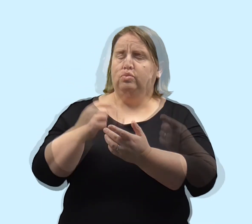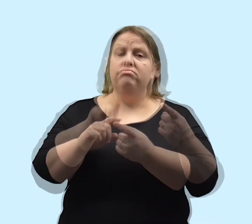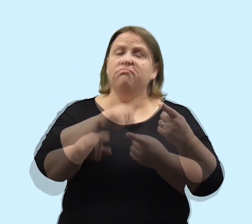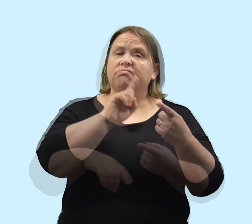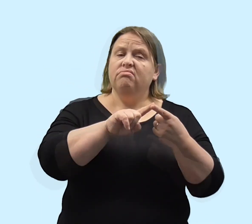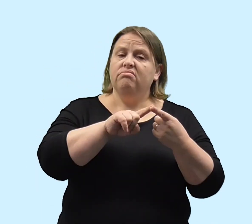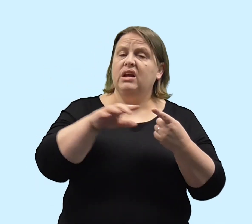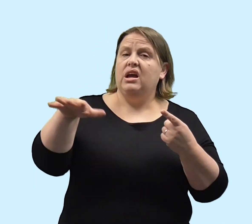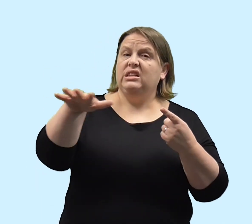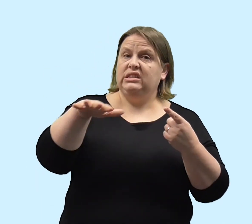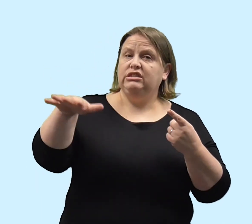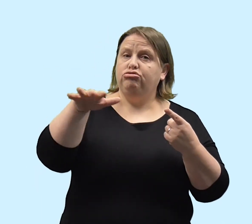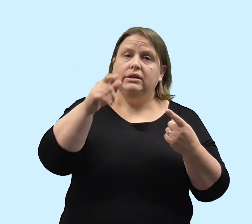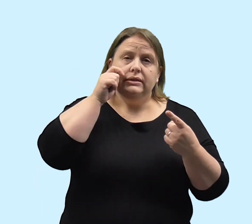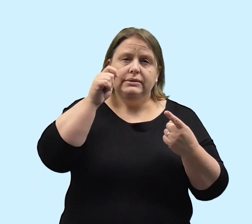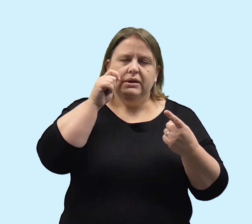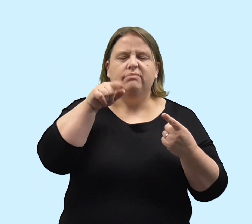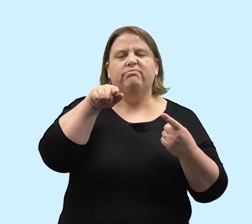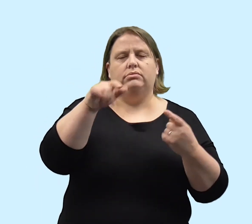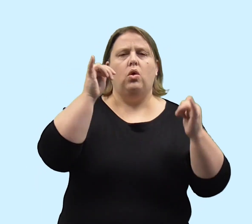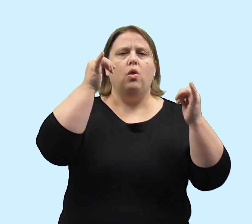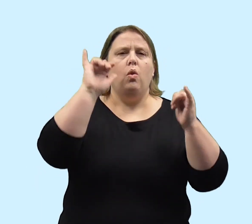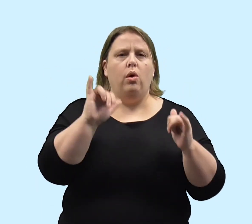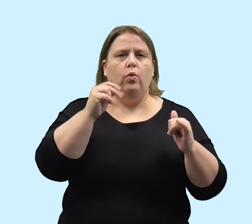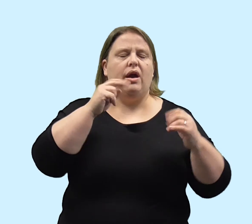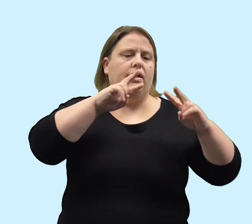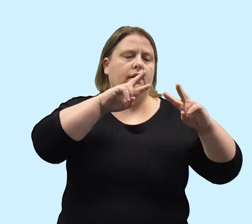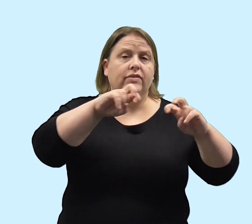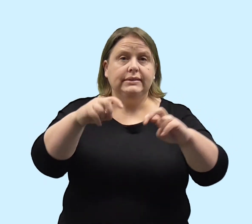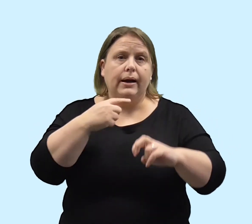a district inspector lawyers who can investigate complaints